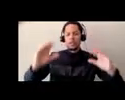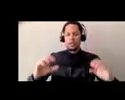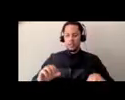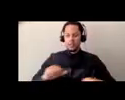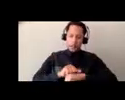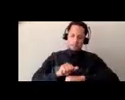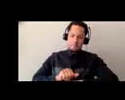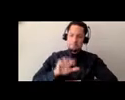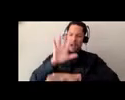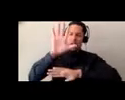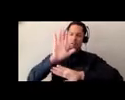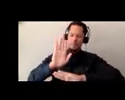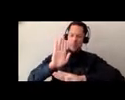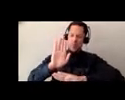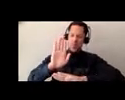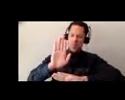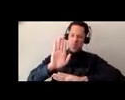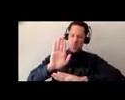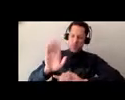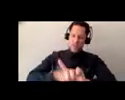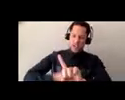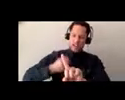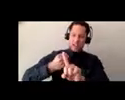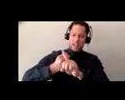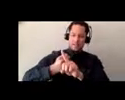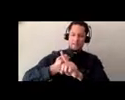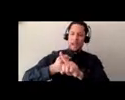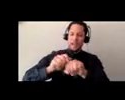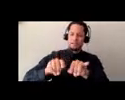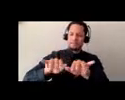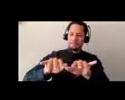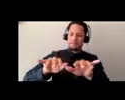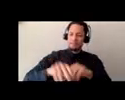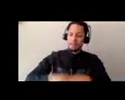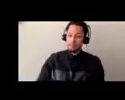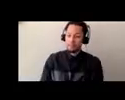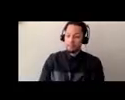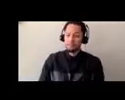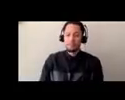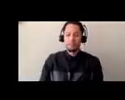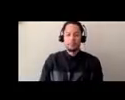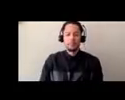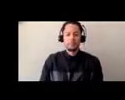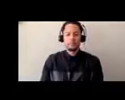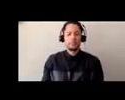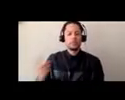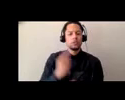Yeah, Tatiana is bringing up the point too -- and hopefully when this is a little